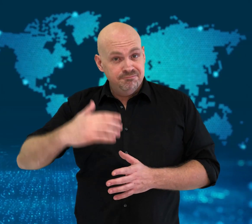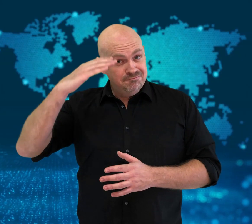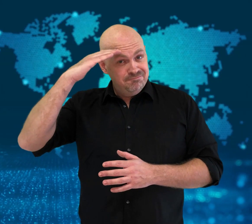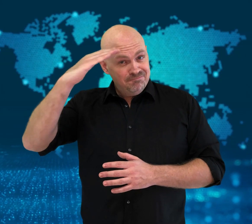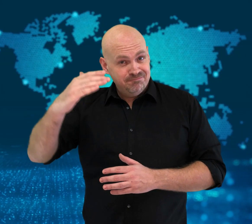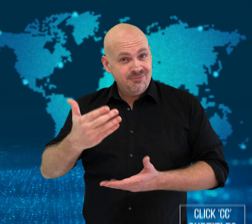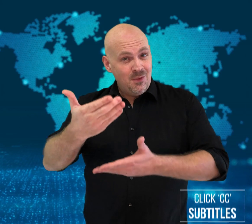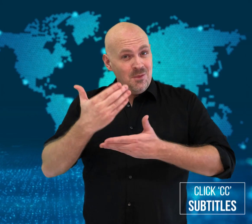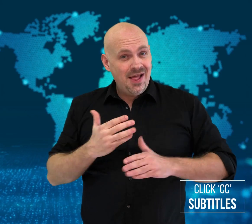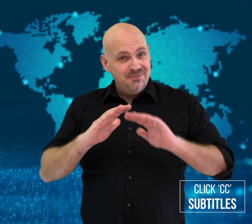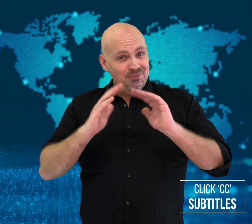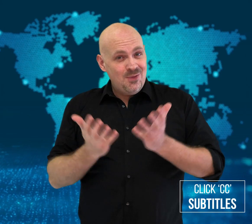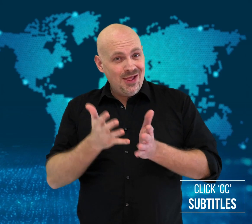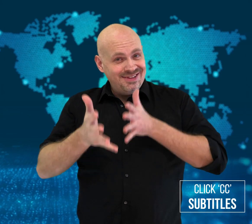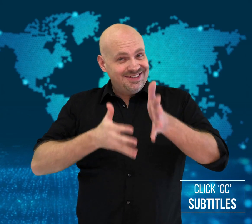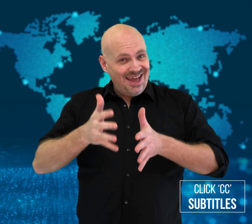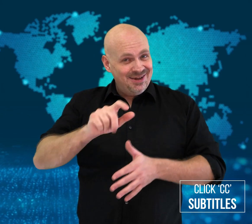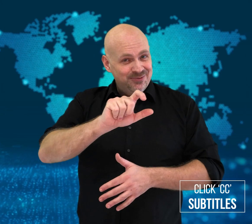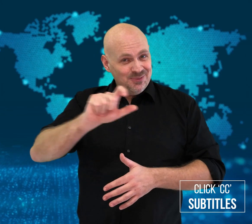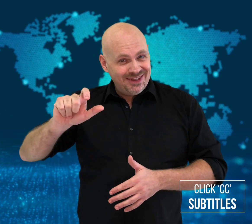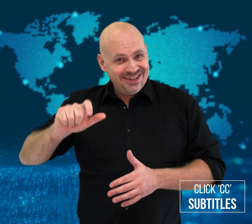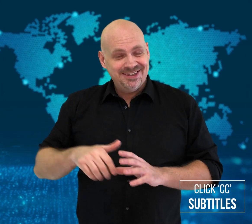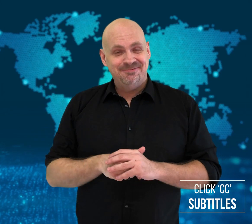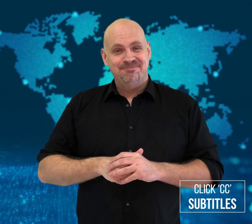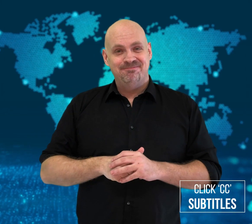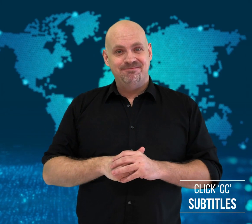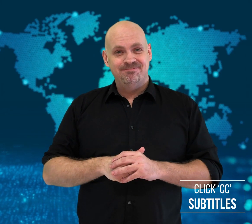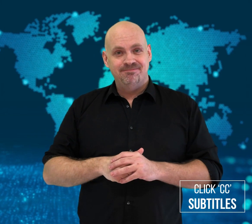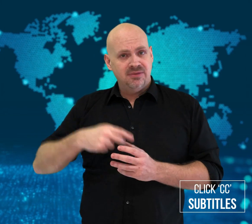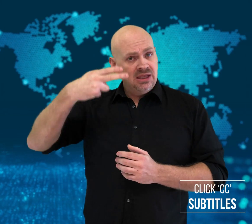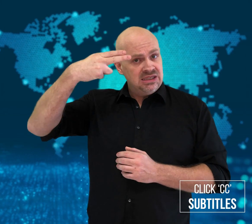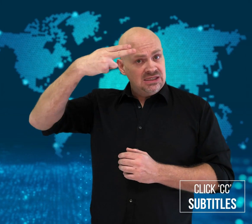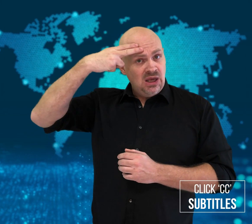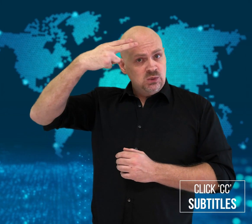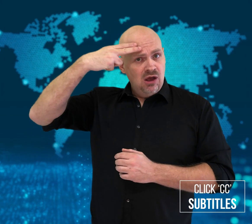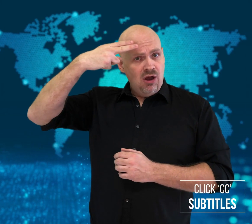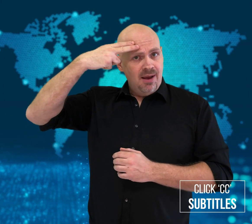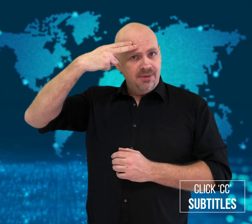Welcome to WorldSign Week!